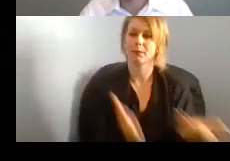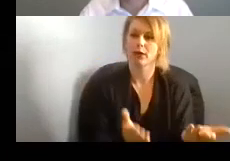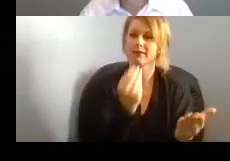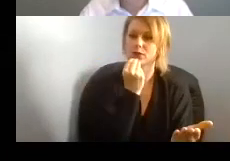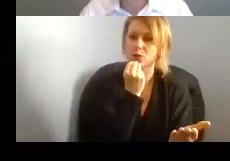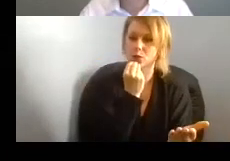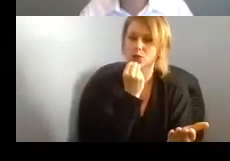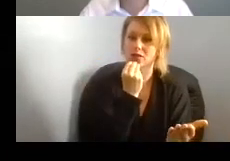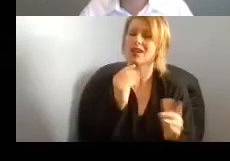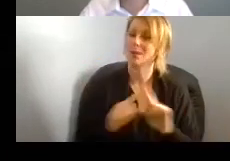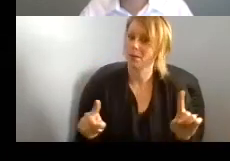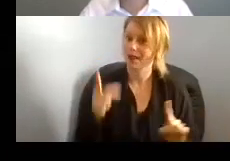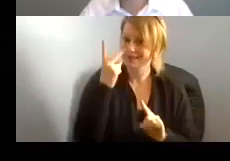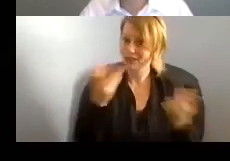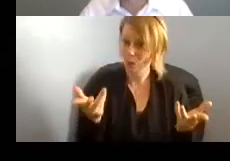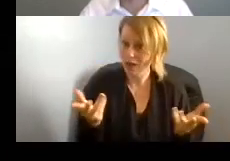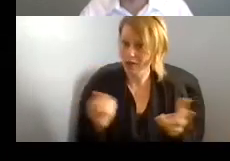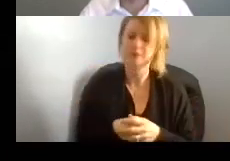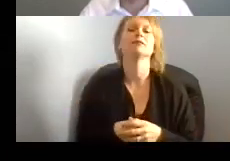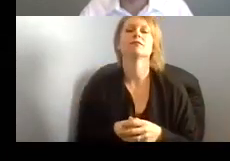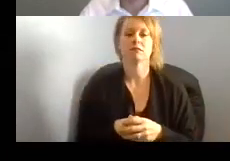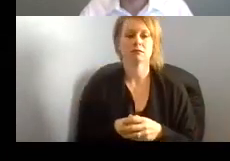But what we have been seeing is ways to adapt this.